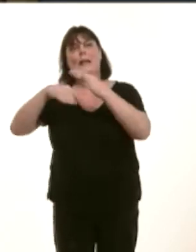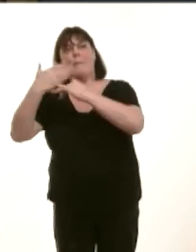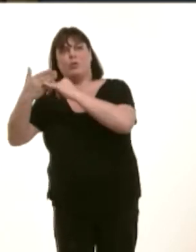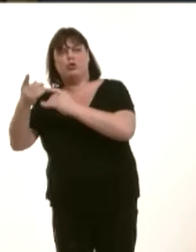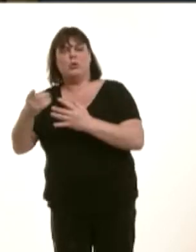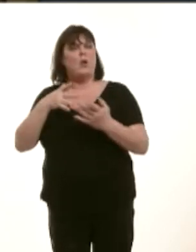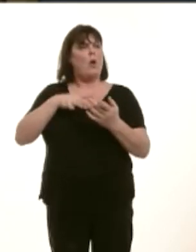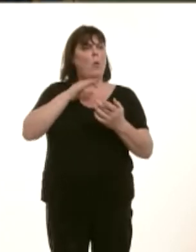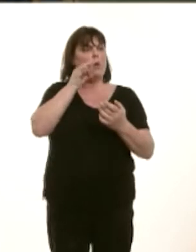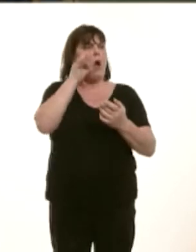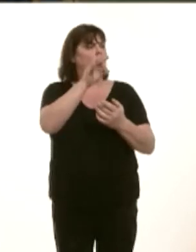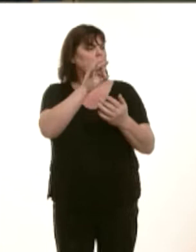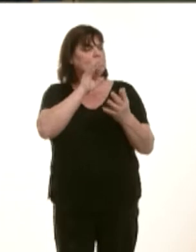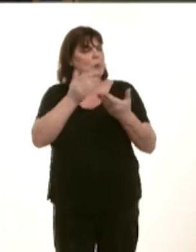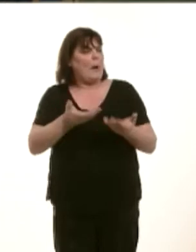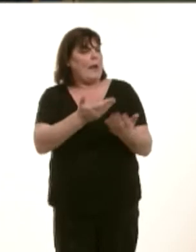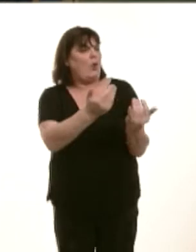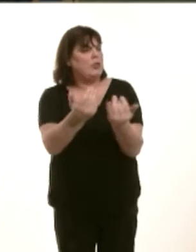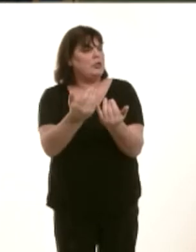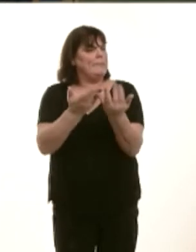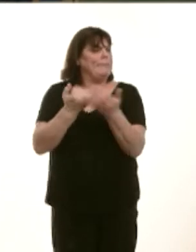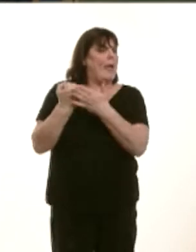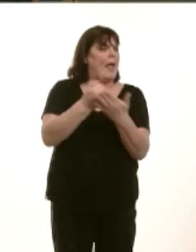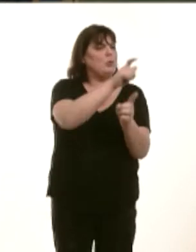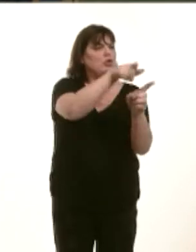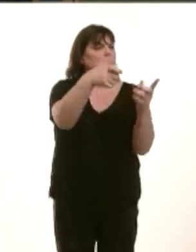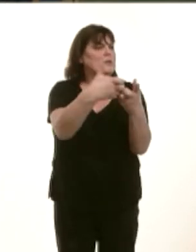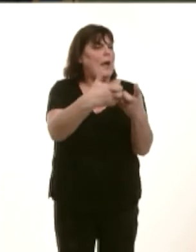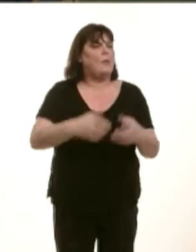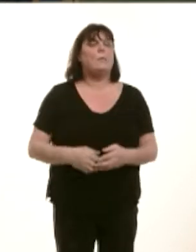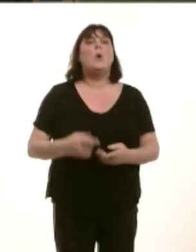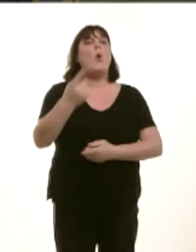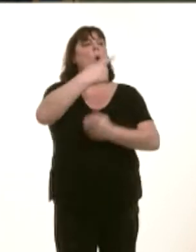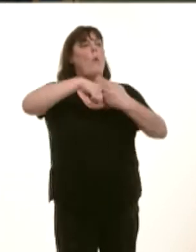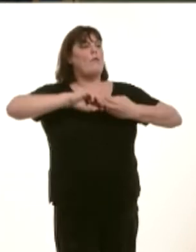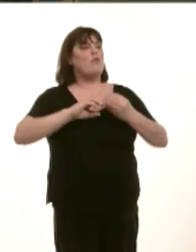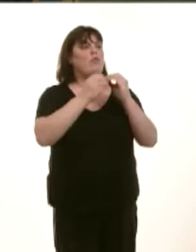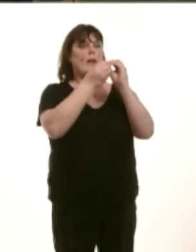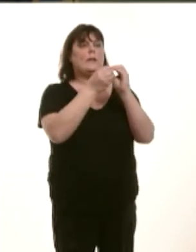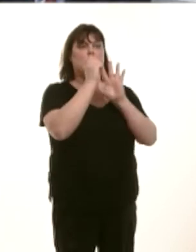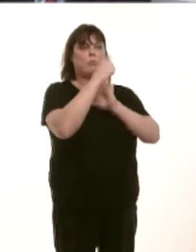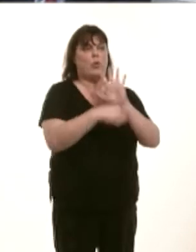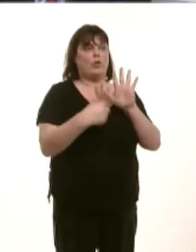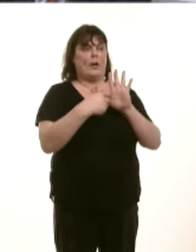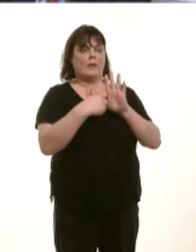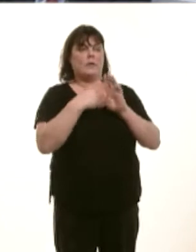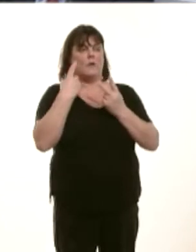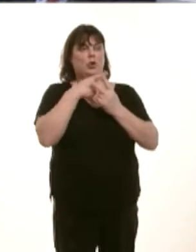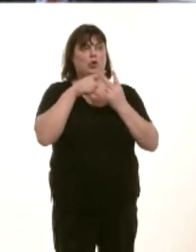in the new programme? Carwyn Jones: Well, we are developing an alumni engagement strand. The expectation is twofold. Firstly, that it will help to dispel some